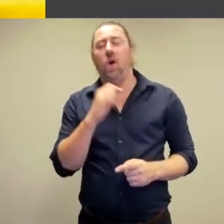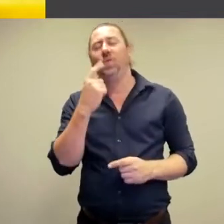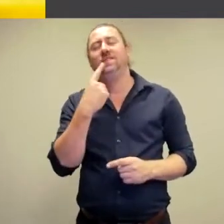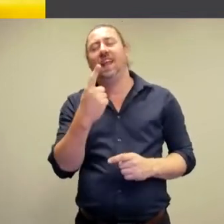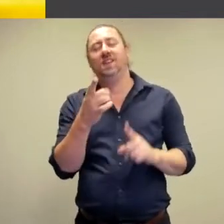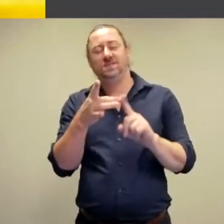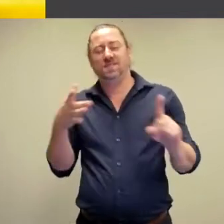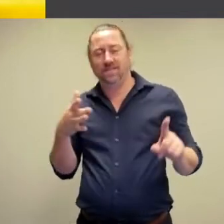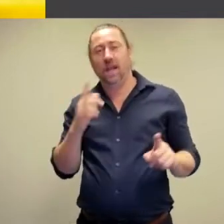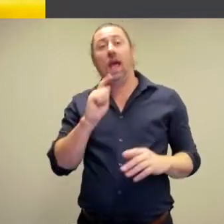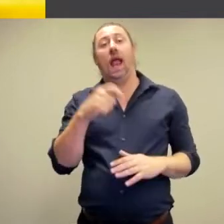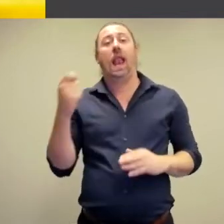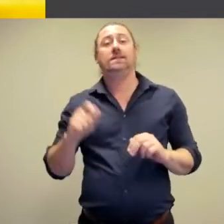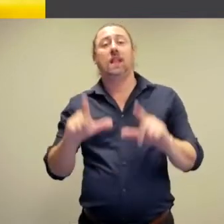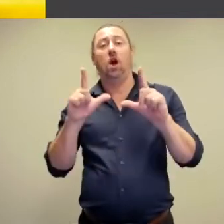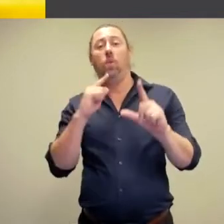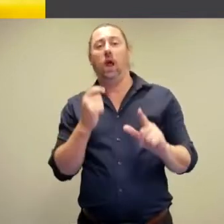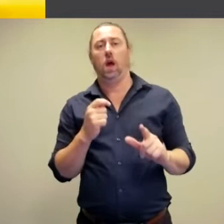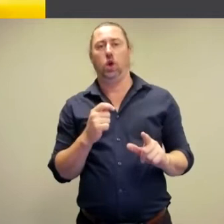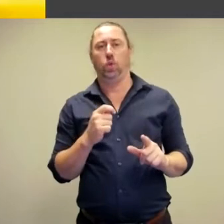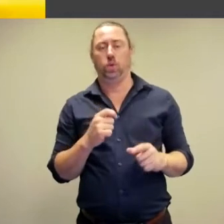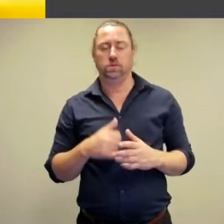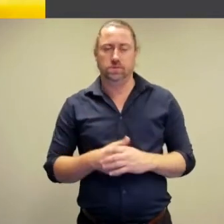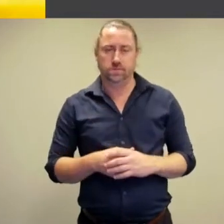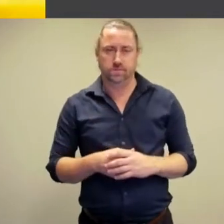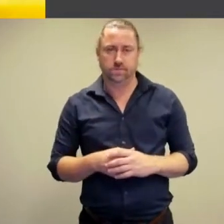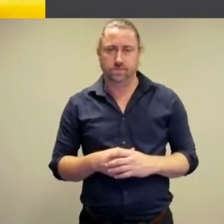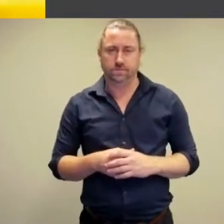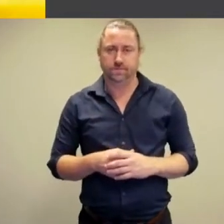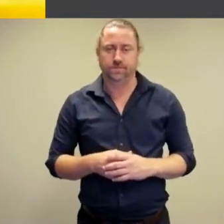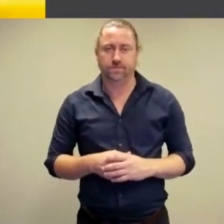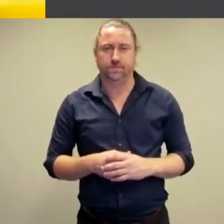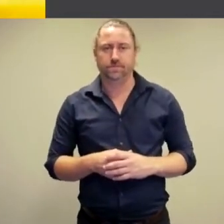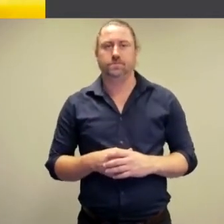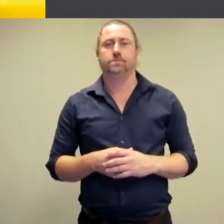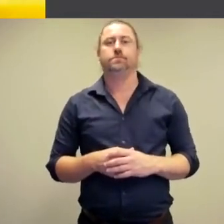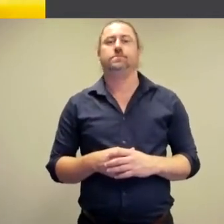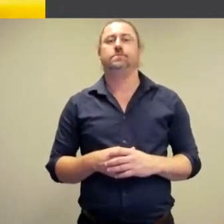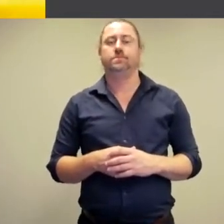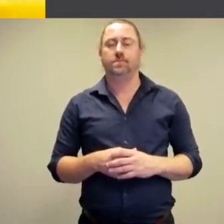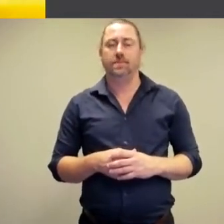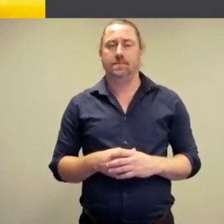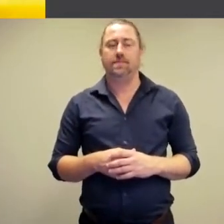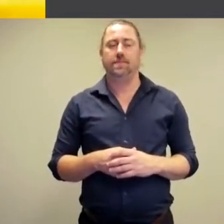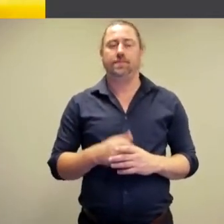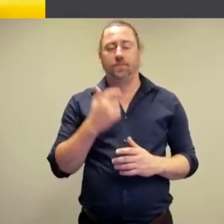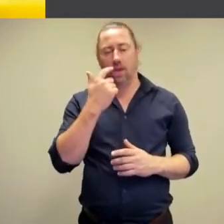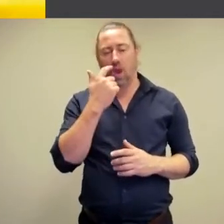with the next slide. Okay so, I said briefly that I want to